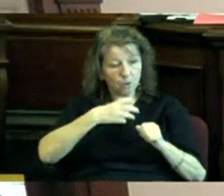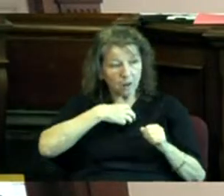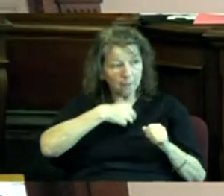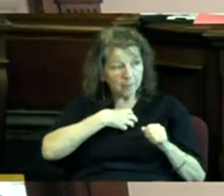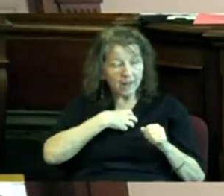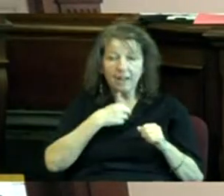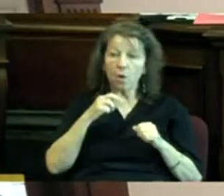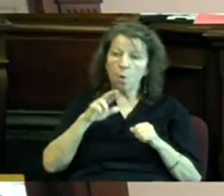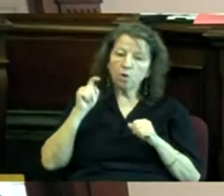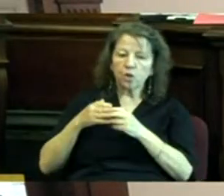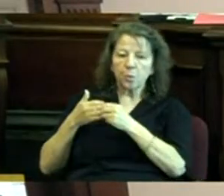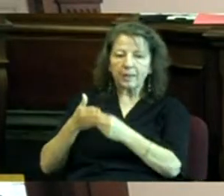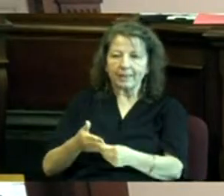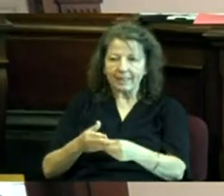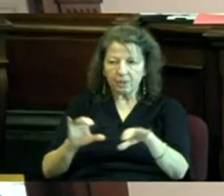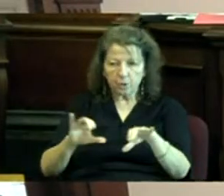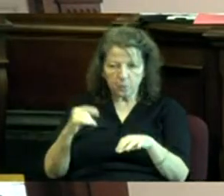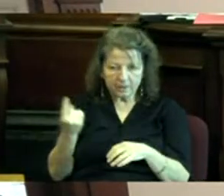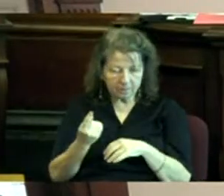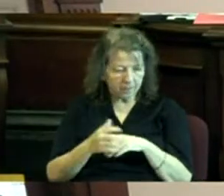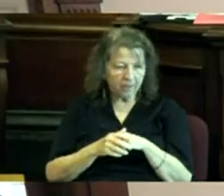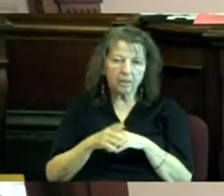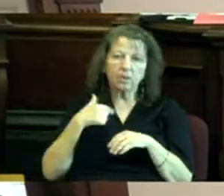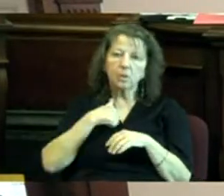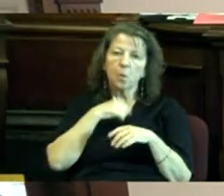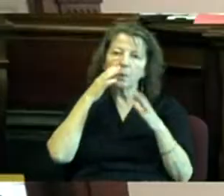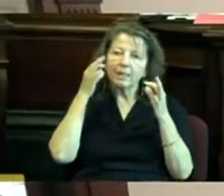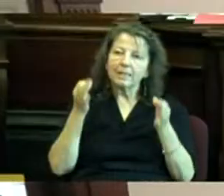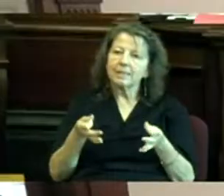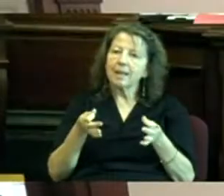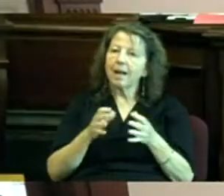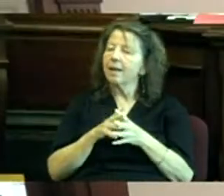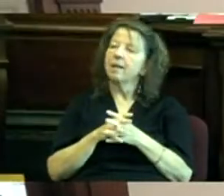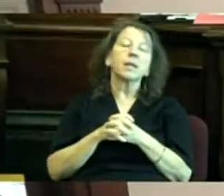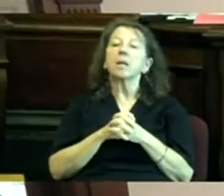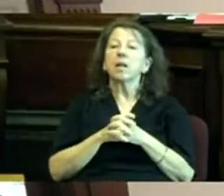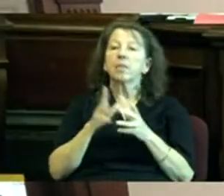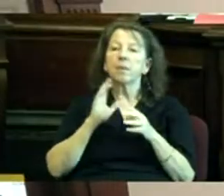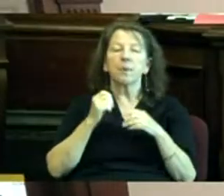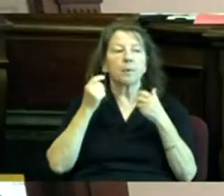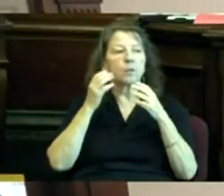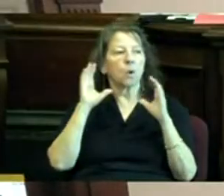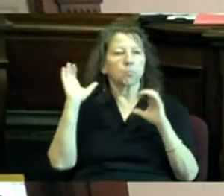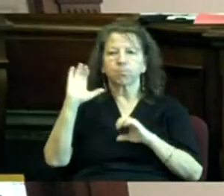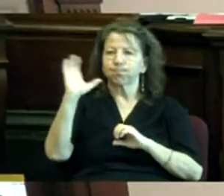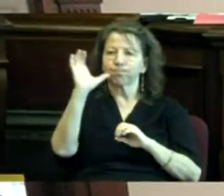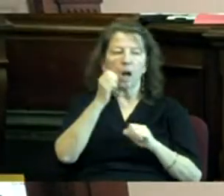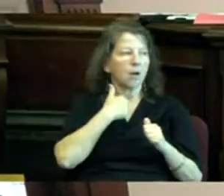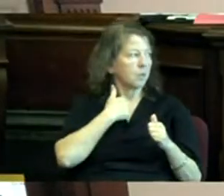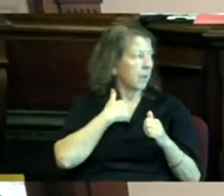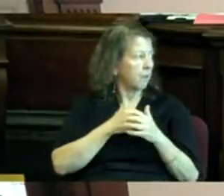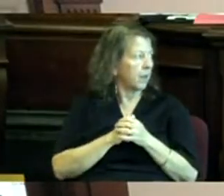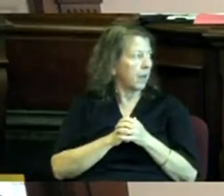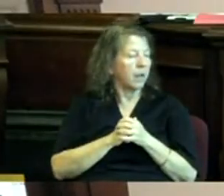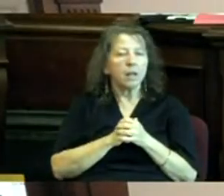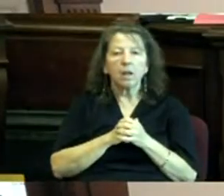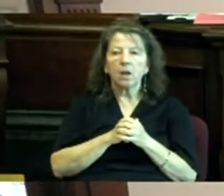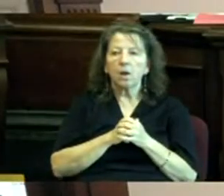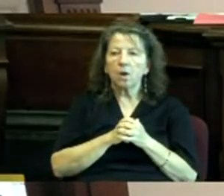President Harris is should we continue to complain or should